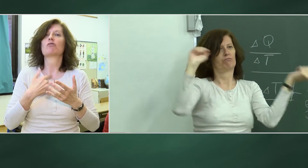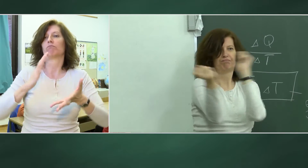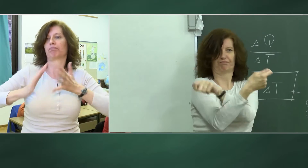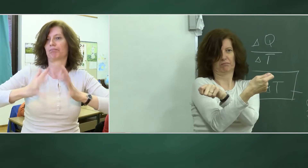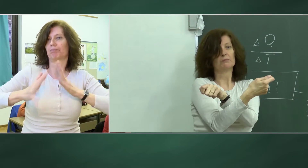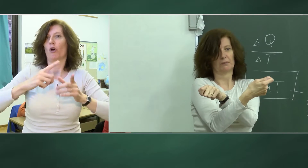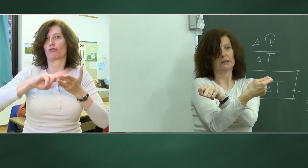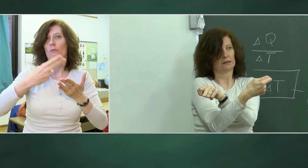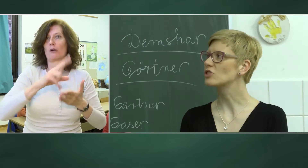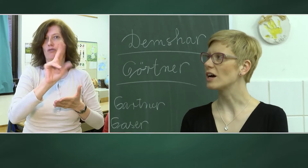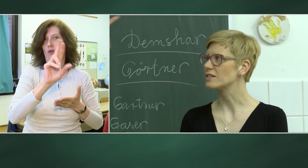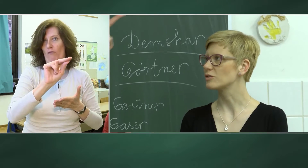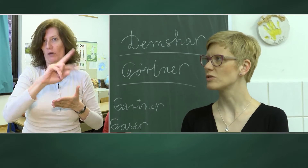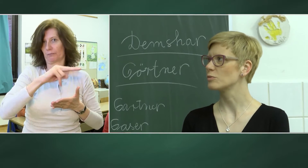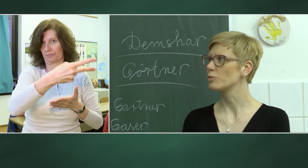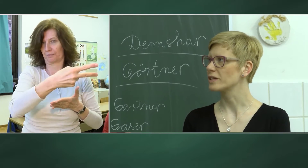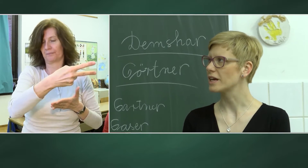They interpret my signs into speech,